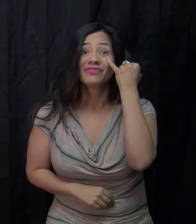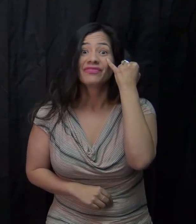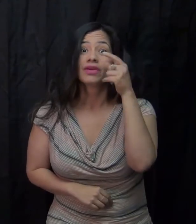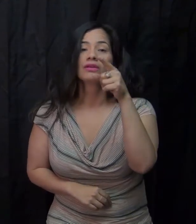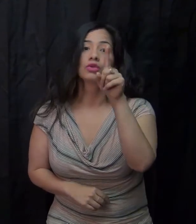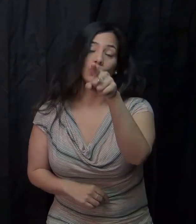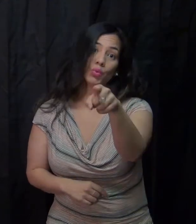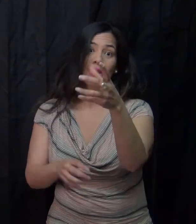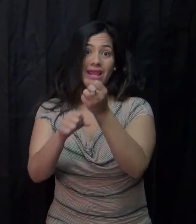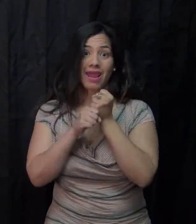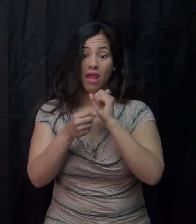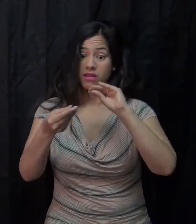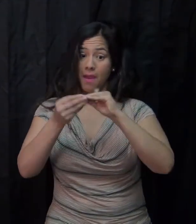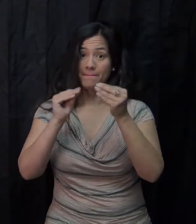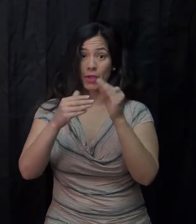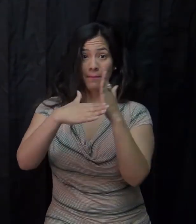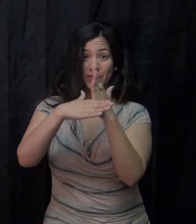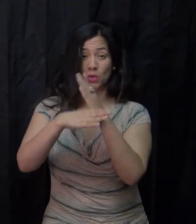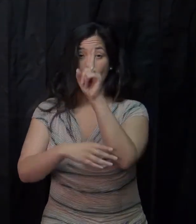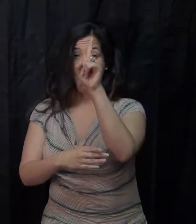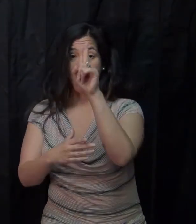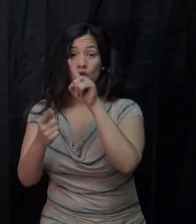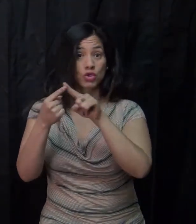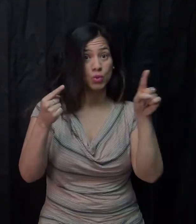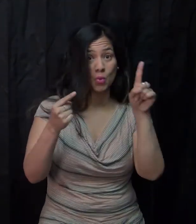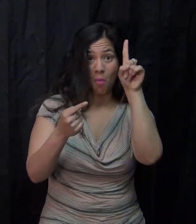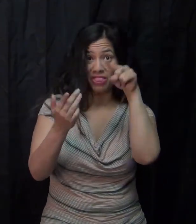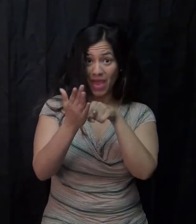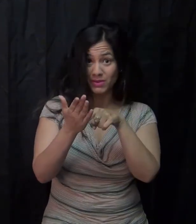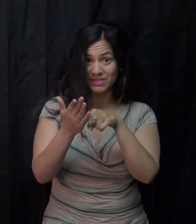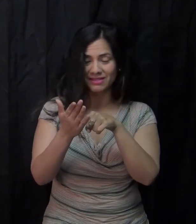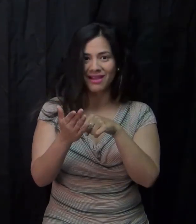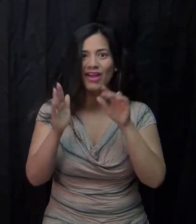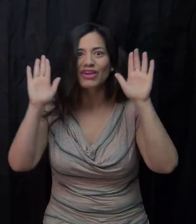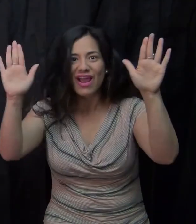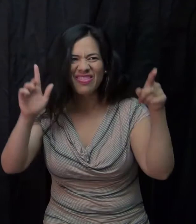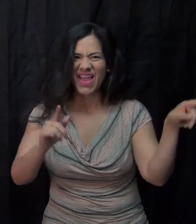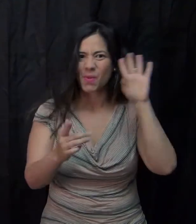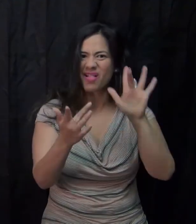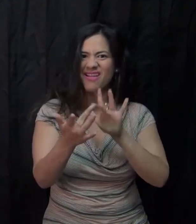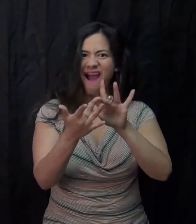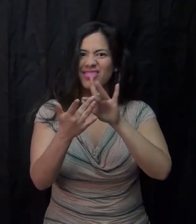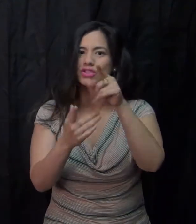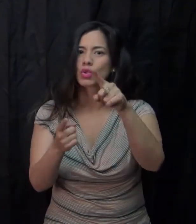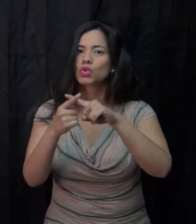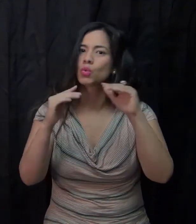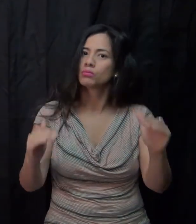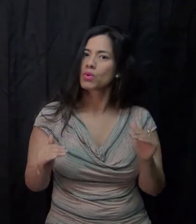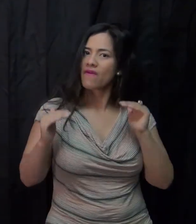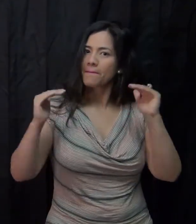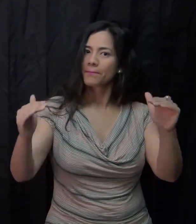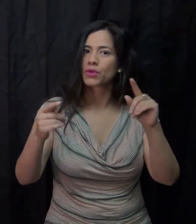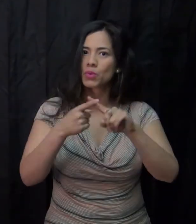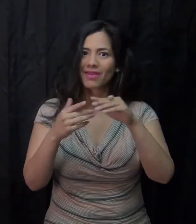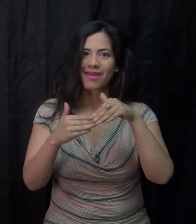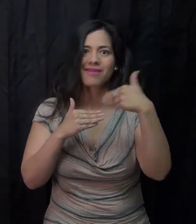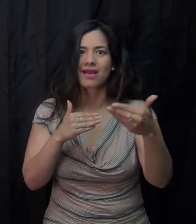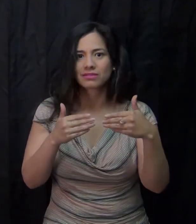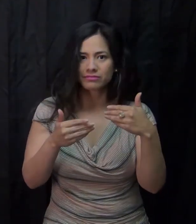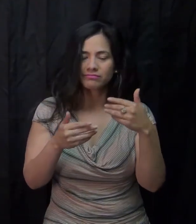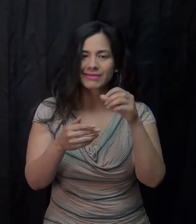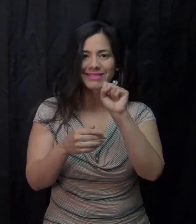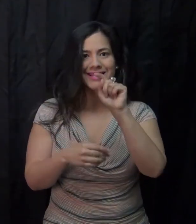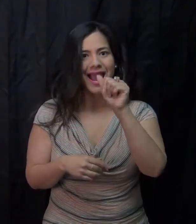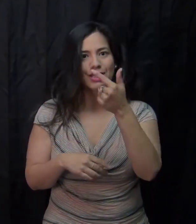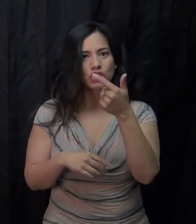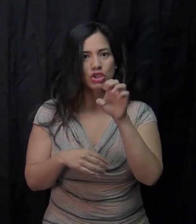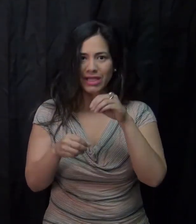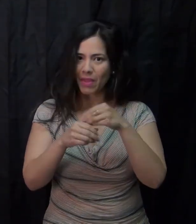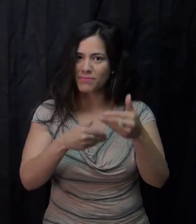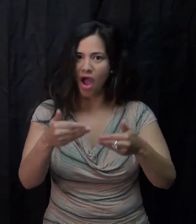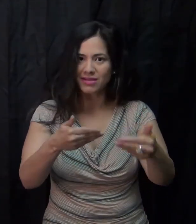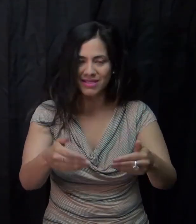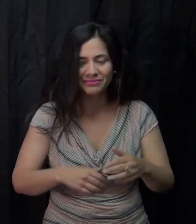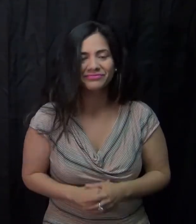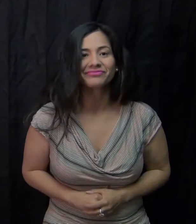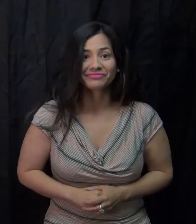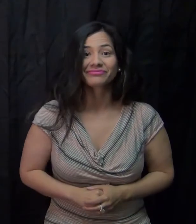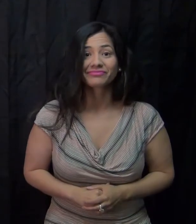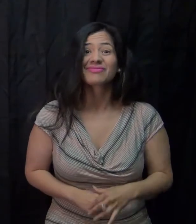Whoever has number 1-1000, will move on to the next stage in the process.